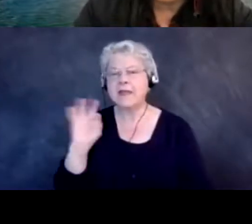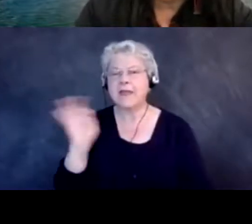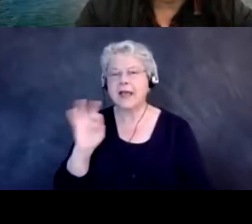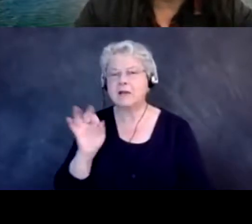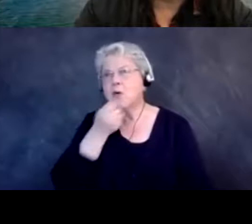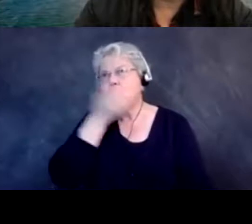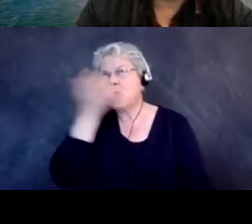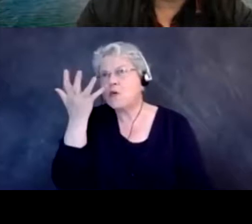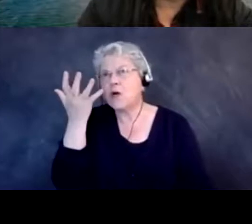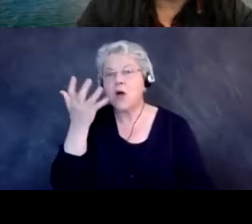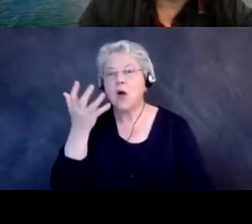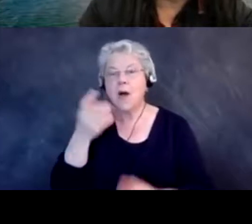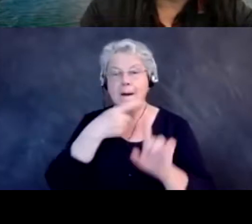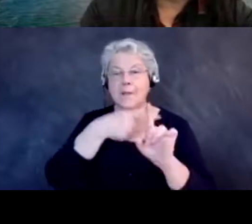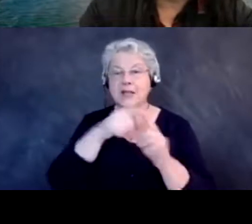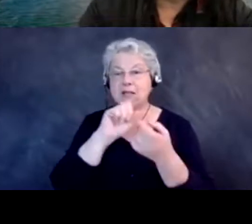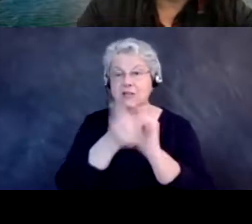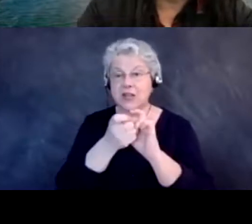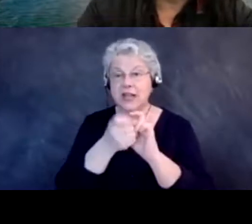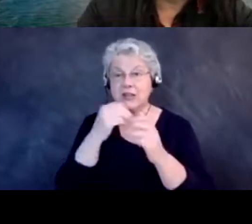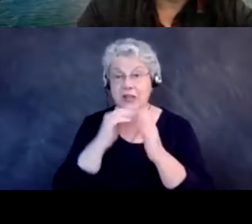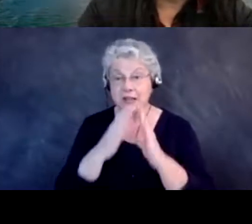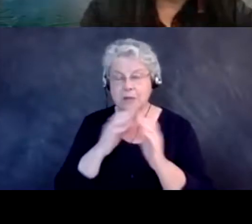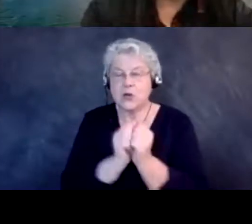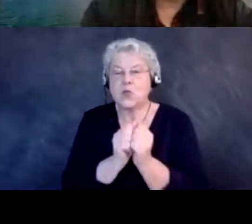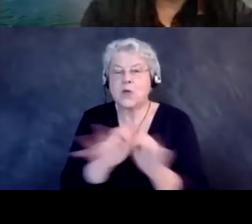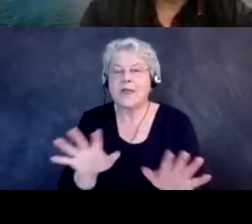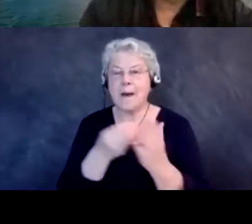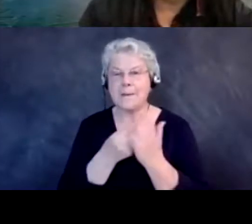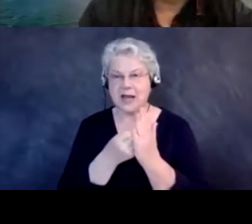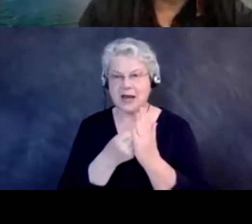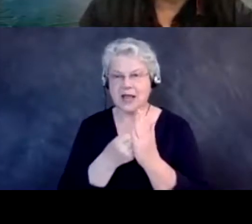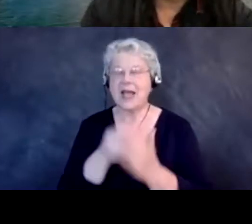what kind of positive change can you make without money? And that's how houses got built. That’s how